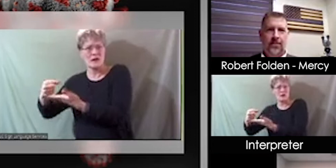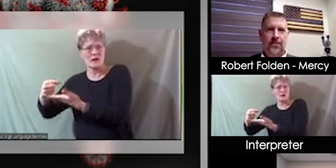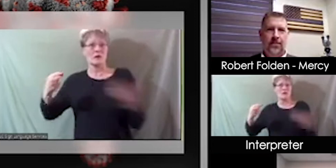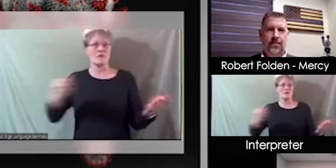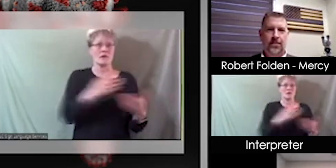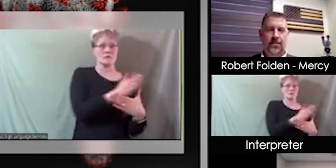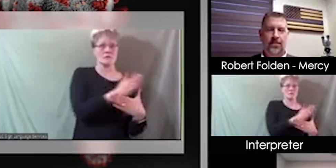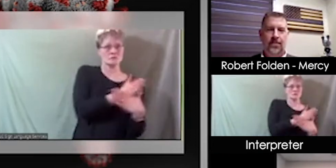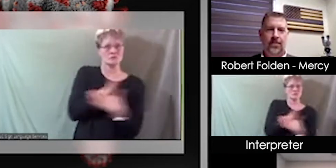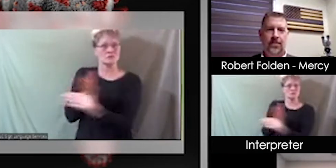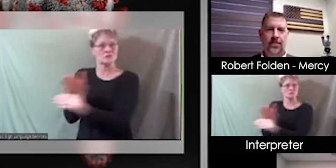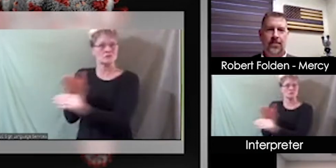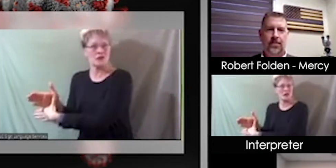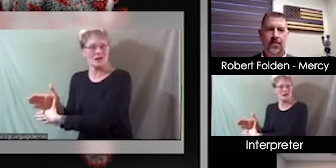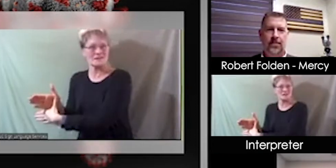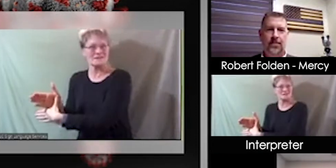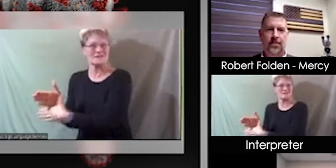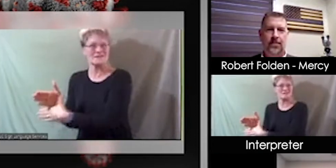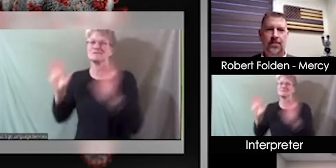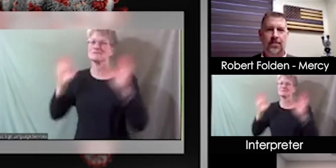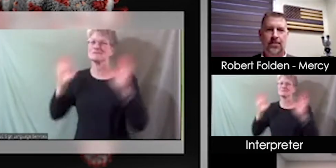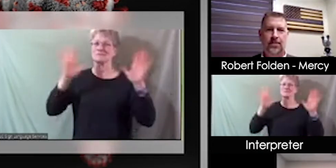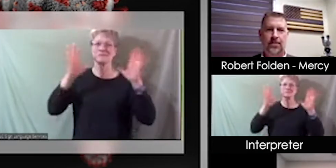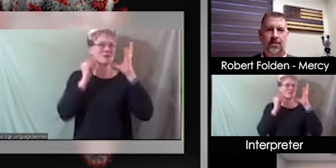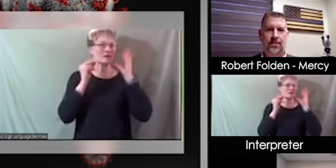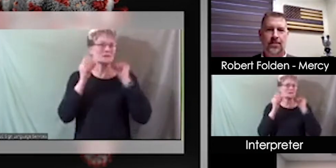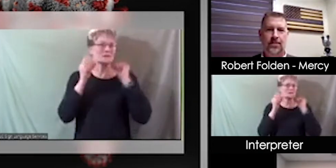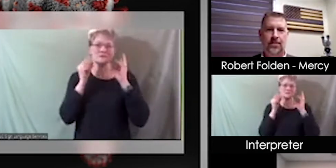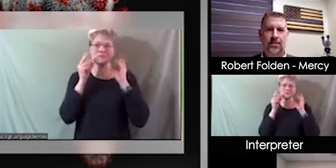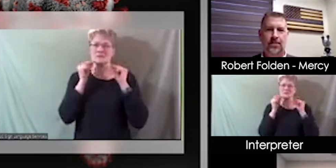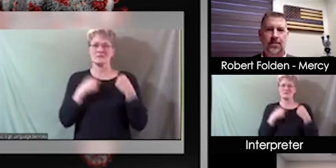such great experiences, both in this situation and in the past